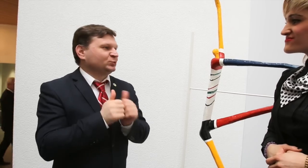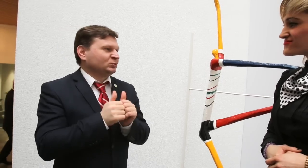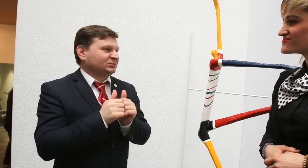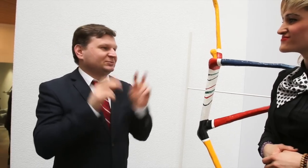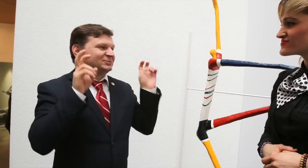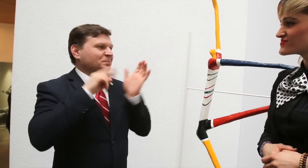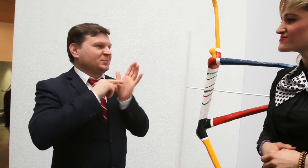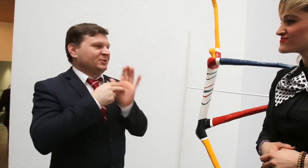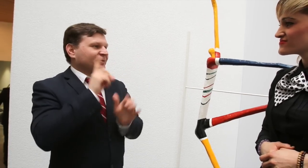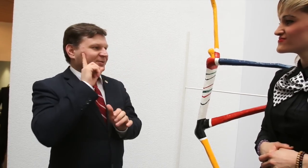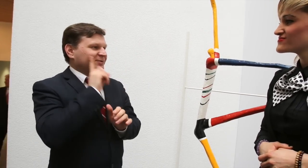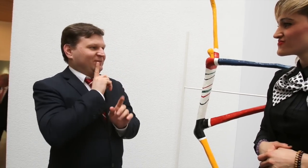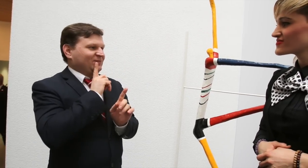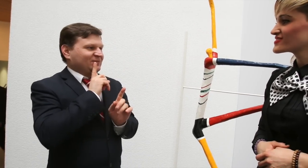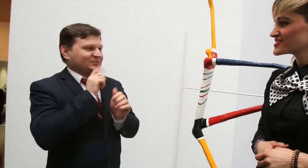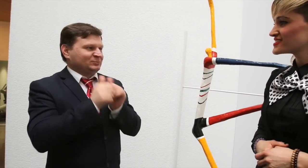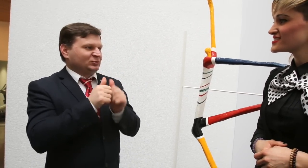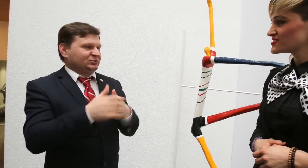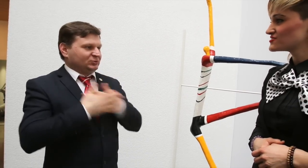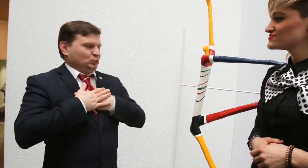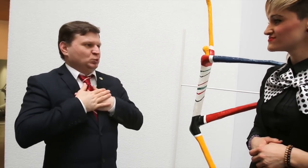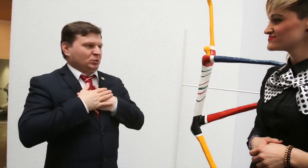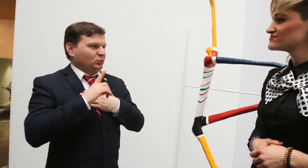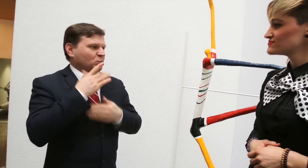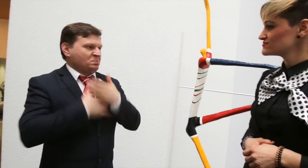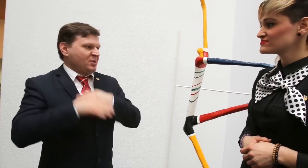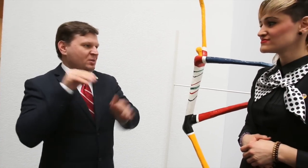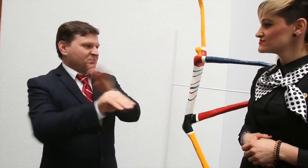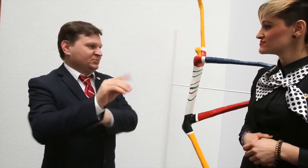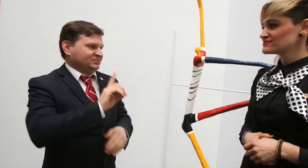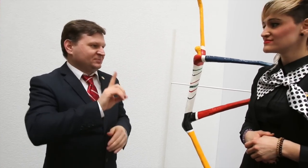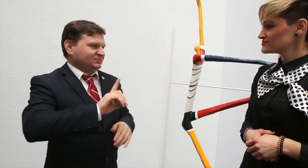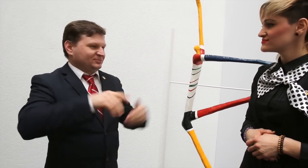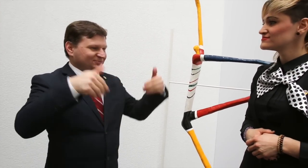and not put under the Paralympics.